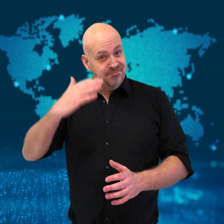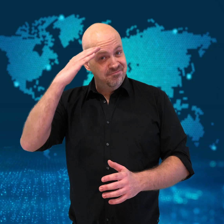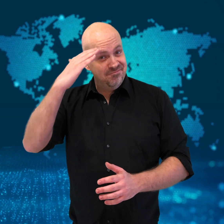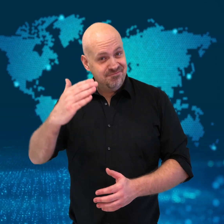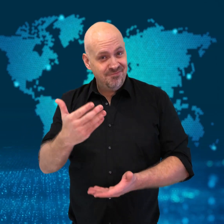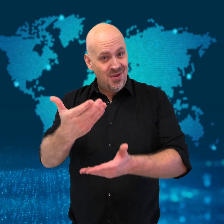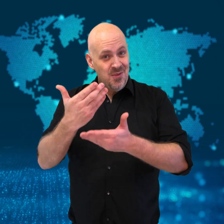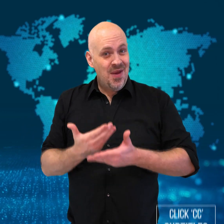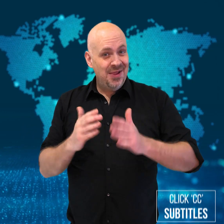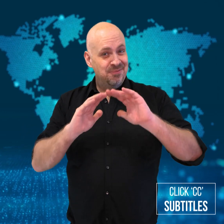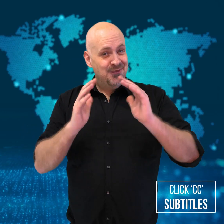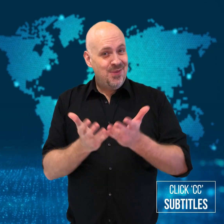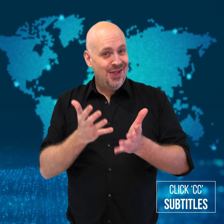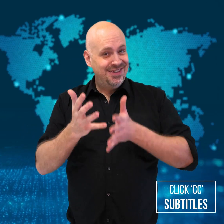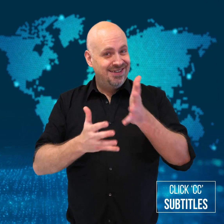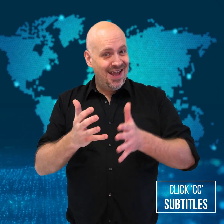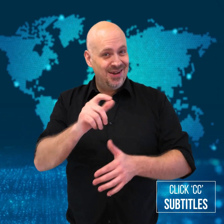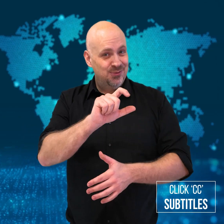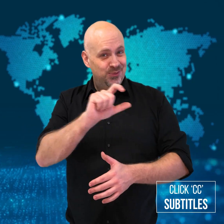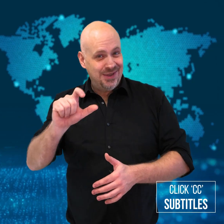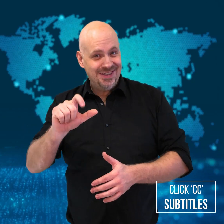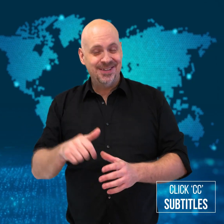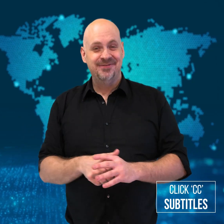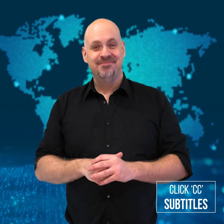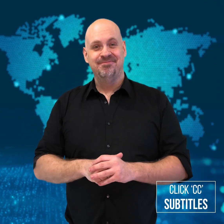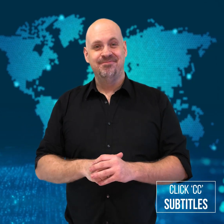Welcome to WorldSign Week!